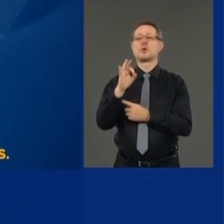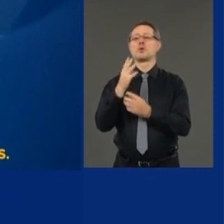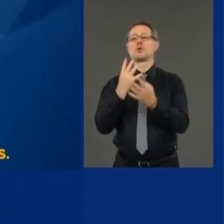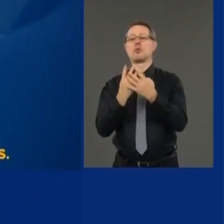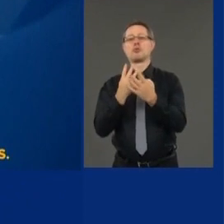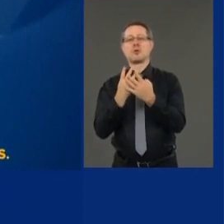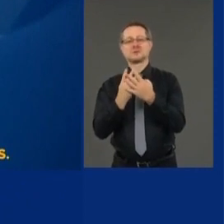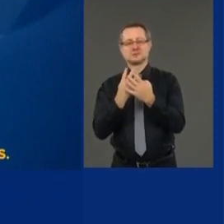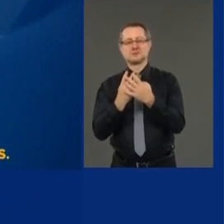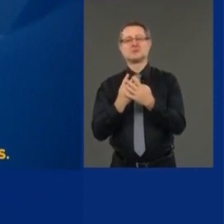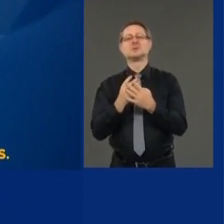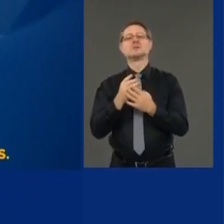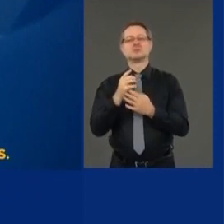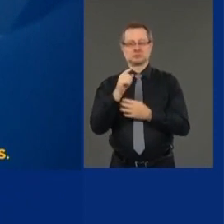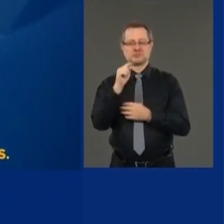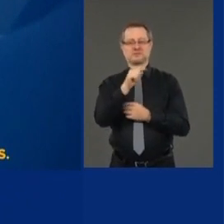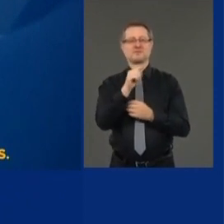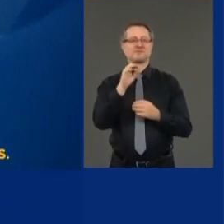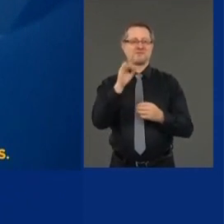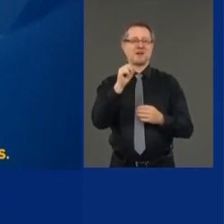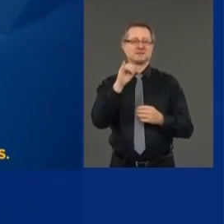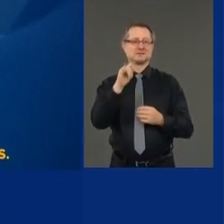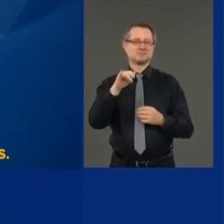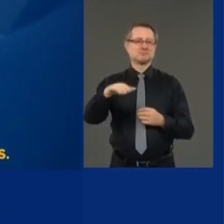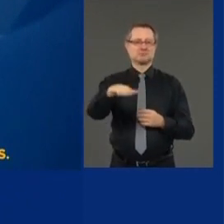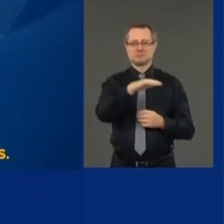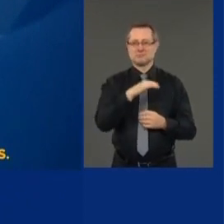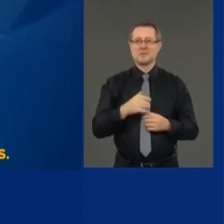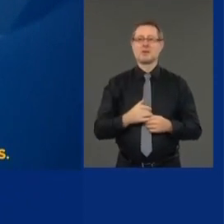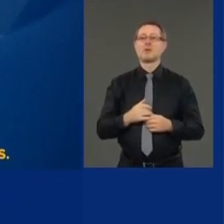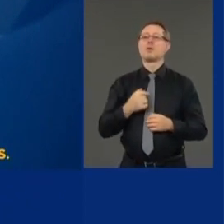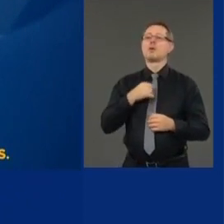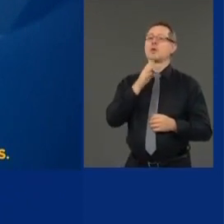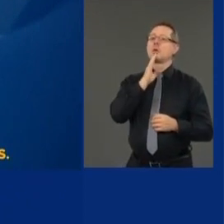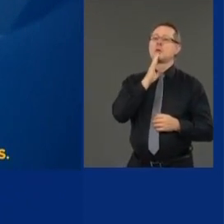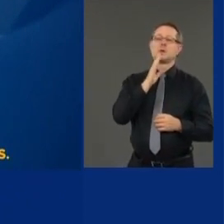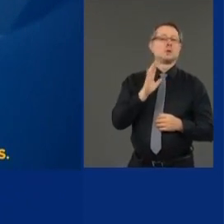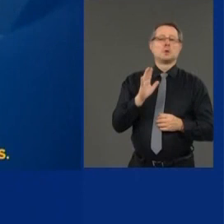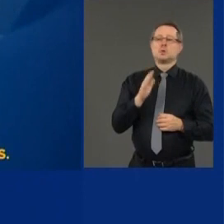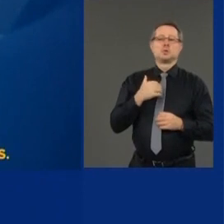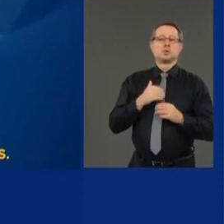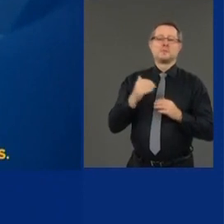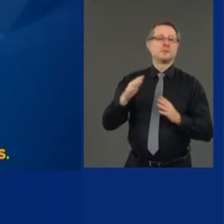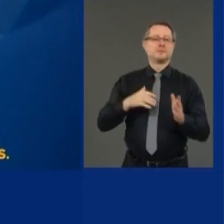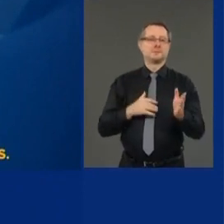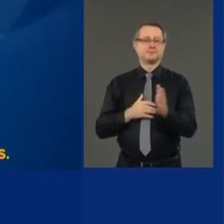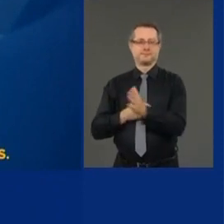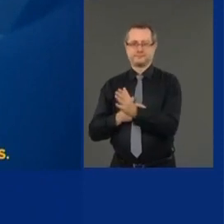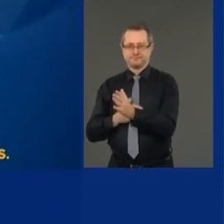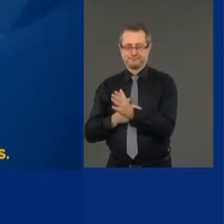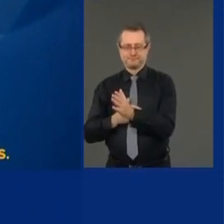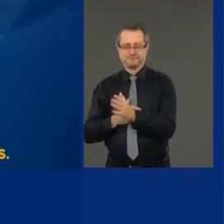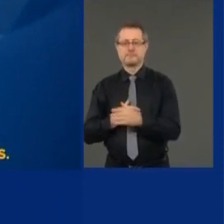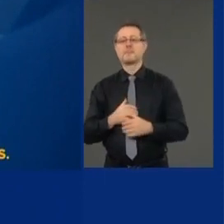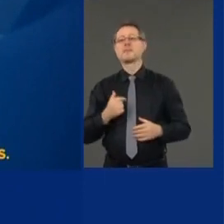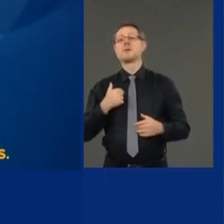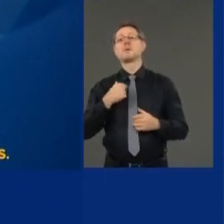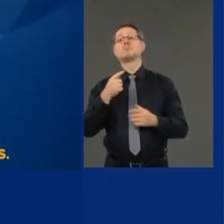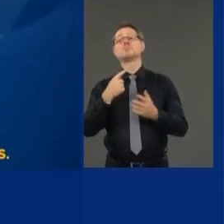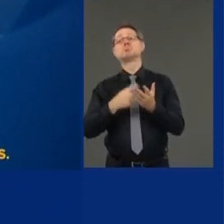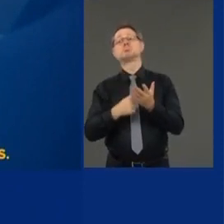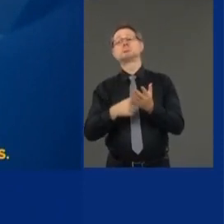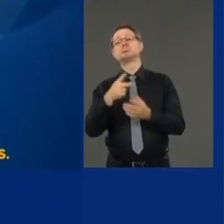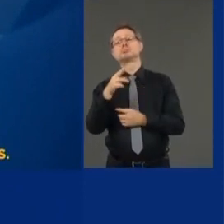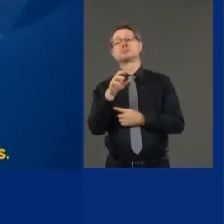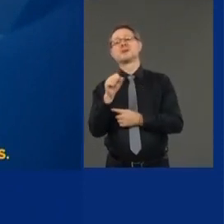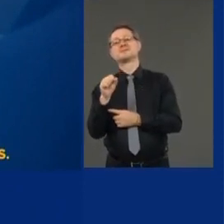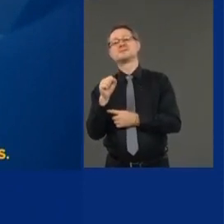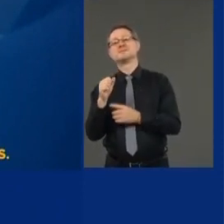AND WE WILL DO TESTING IN THE